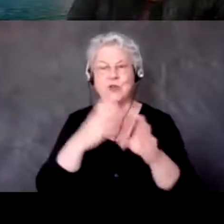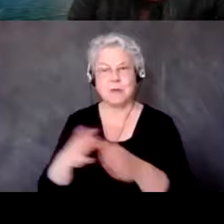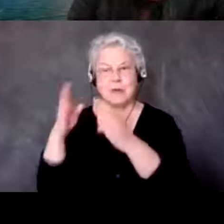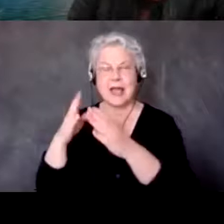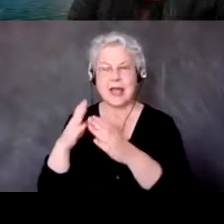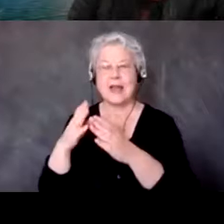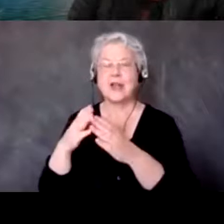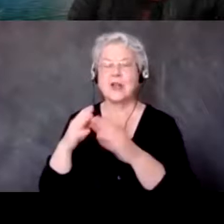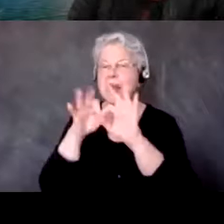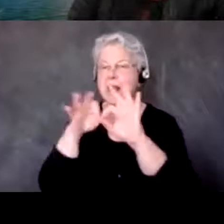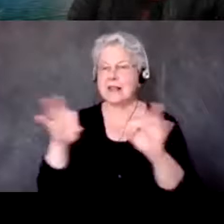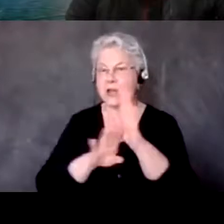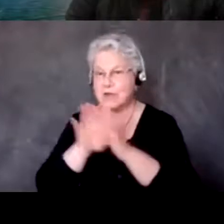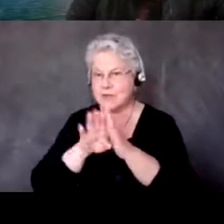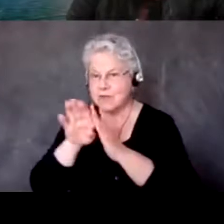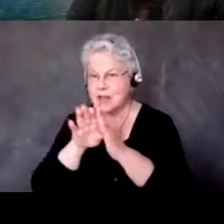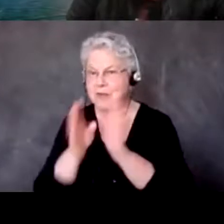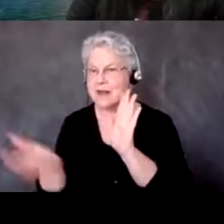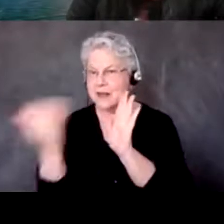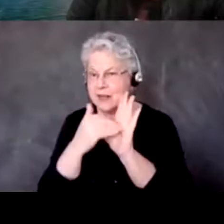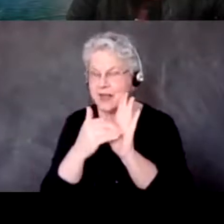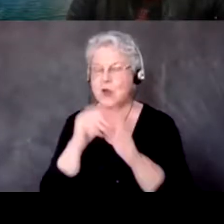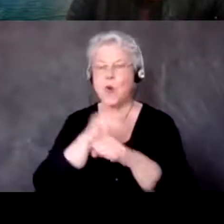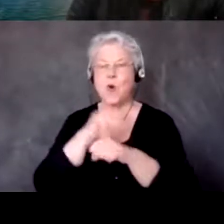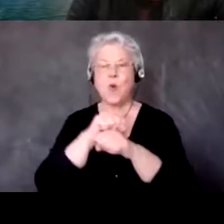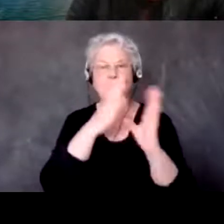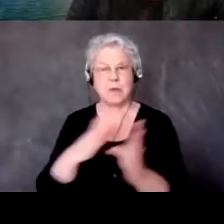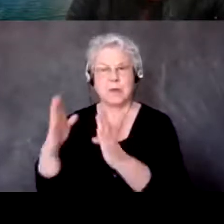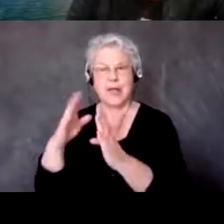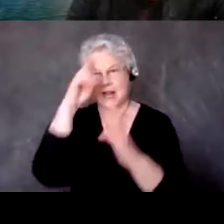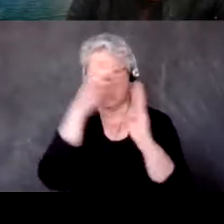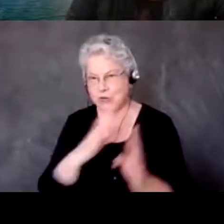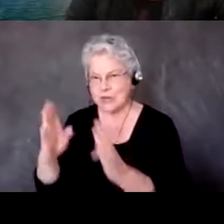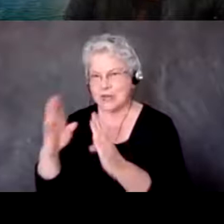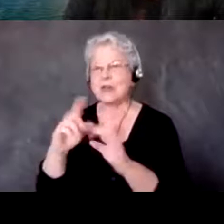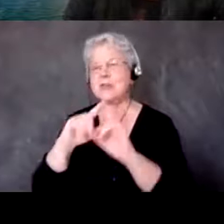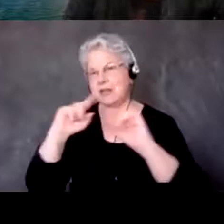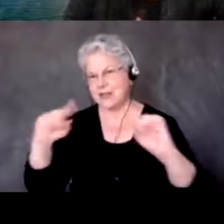to project-based planning, work planning, strategic plans, et cetera.